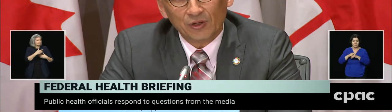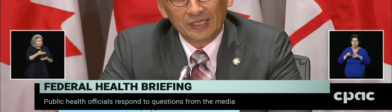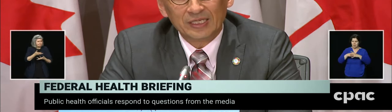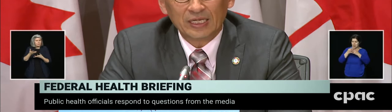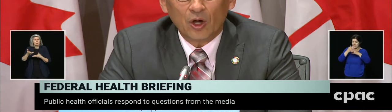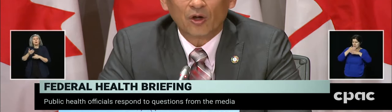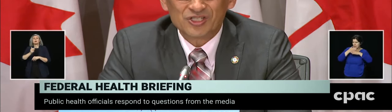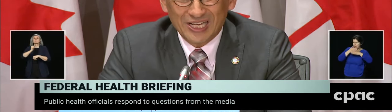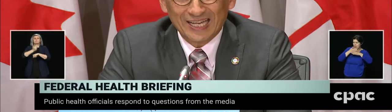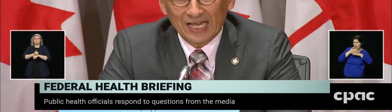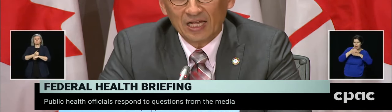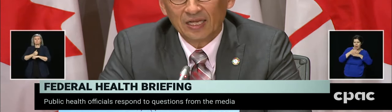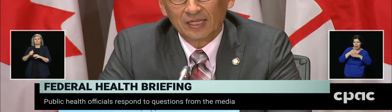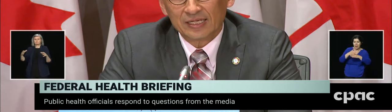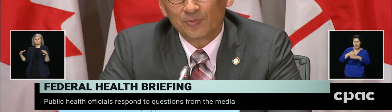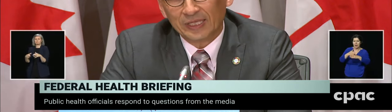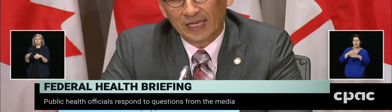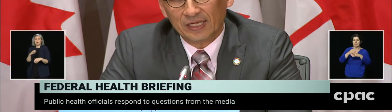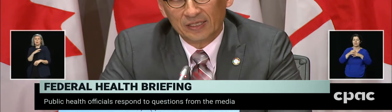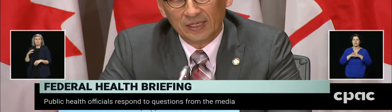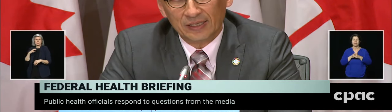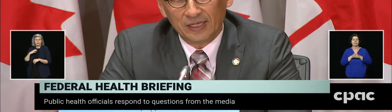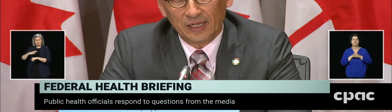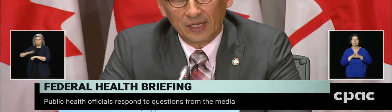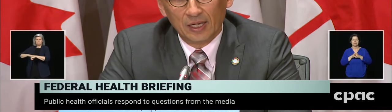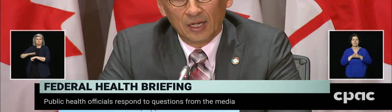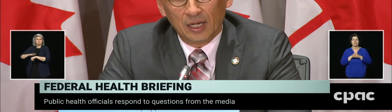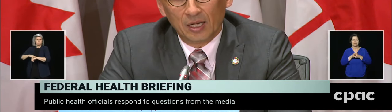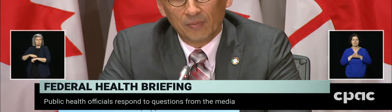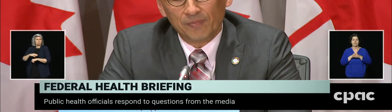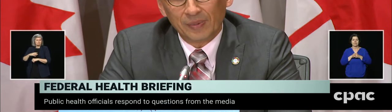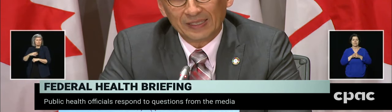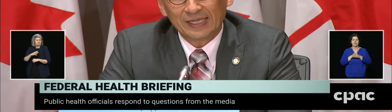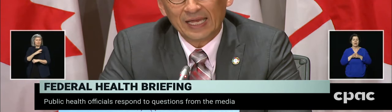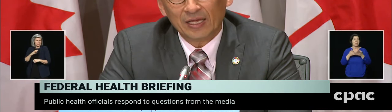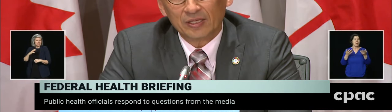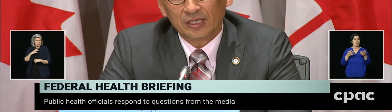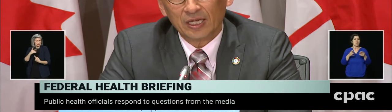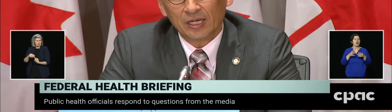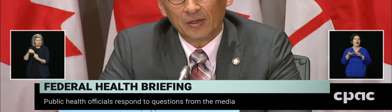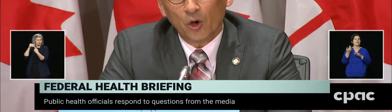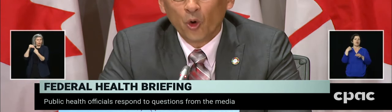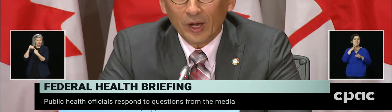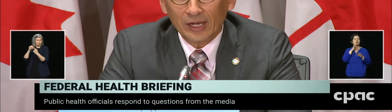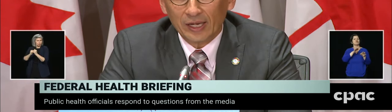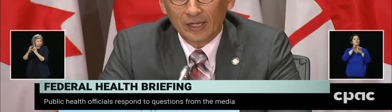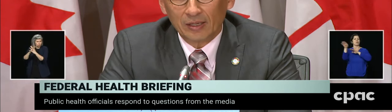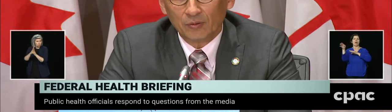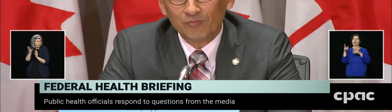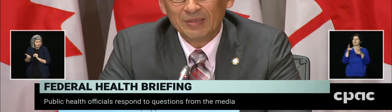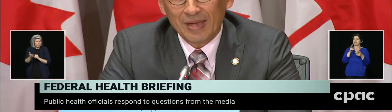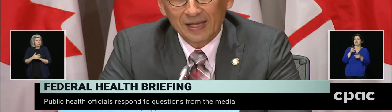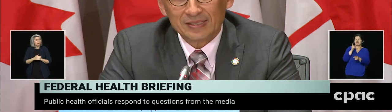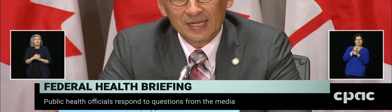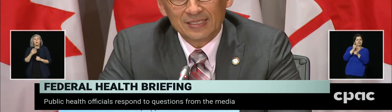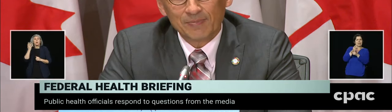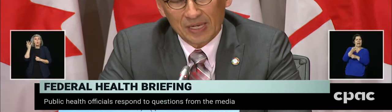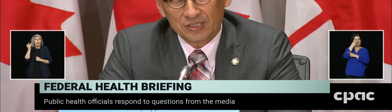WE CREATED A SPECIAL ADVISORY COMMITTEE, AND THE REASON WHY WE